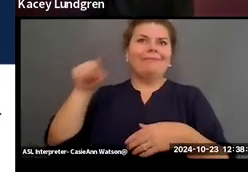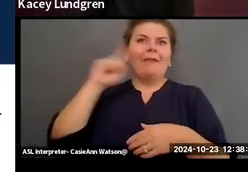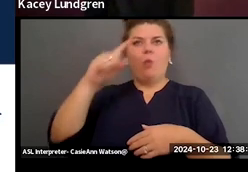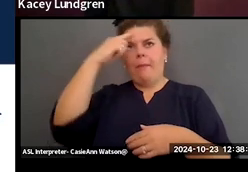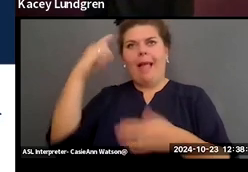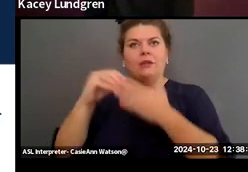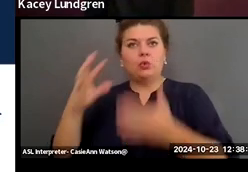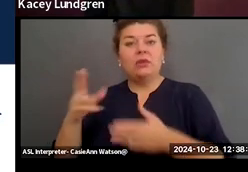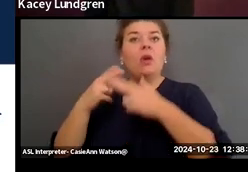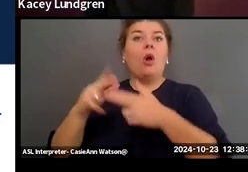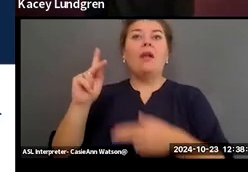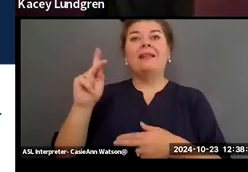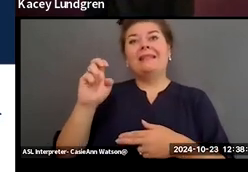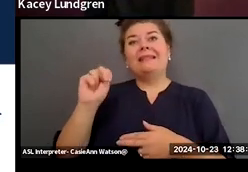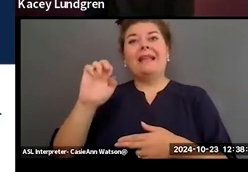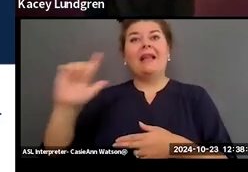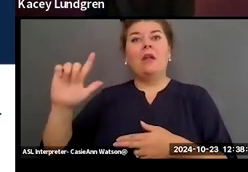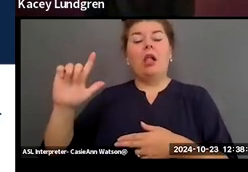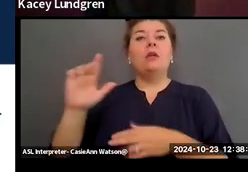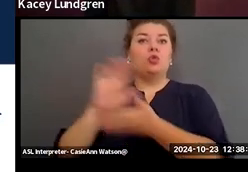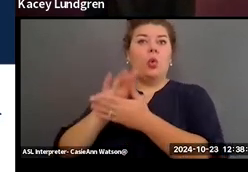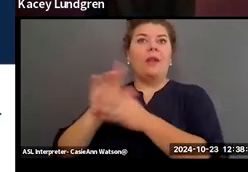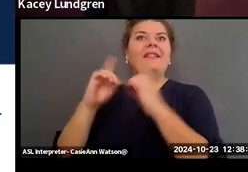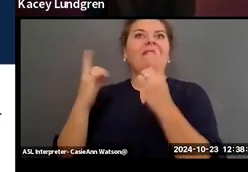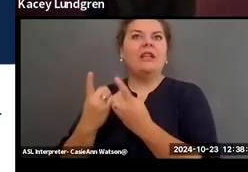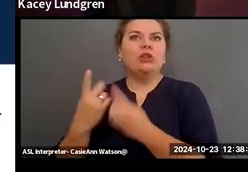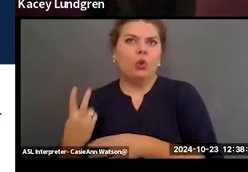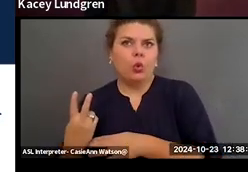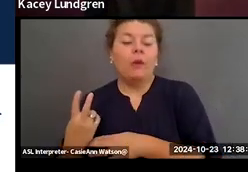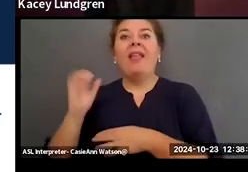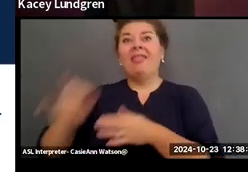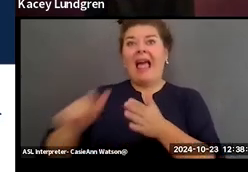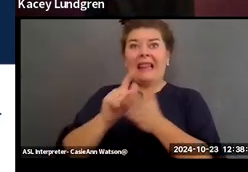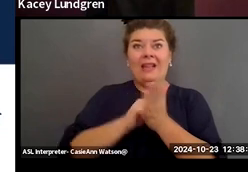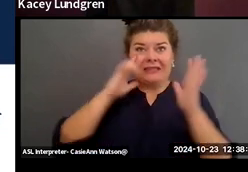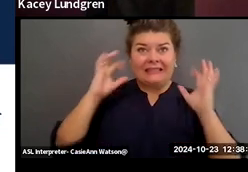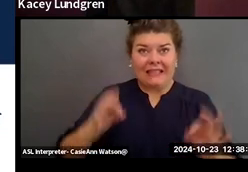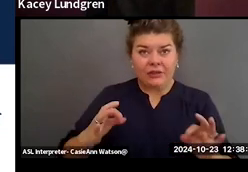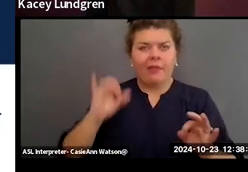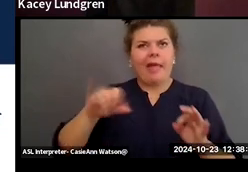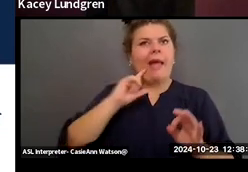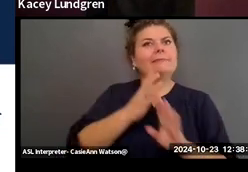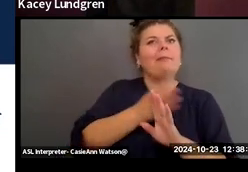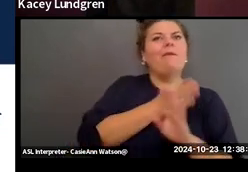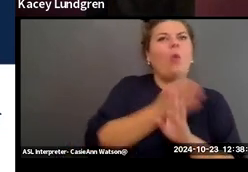which was called Kendall School Division II. This legal decision is also seen as a precursor to Board,